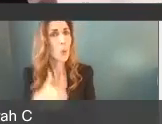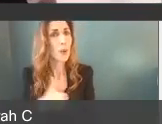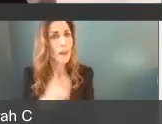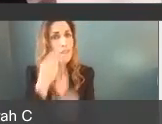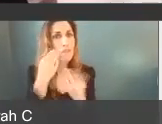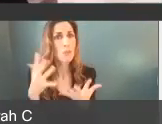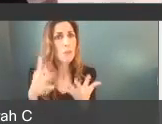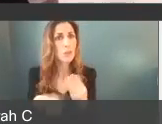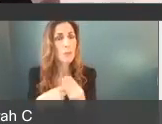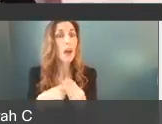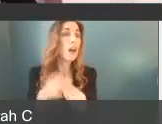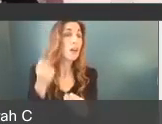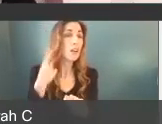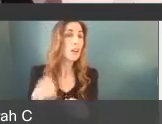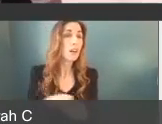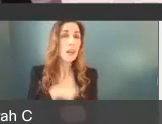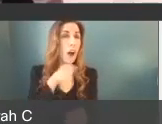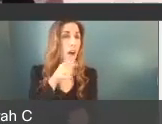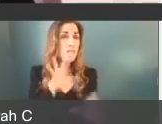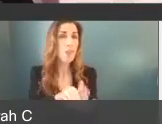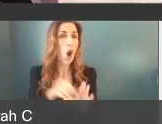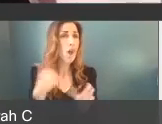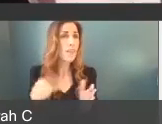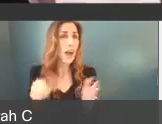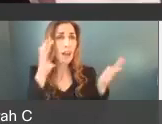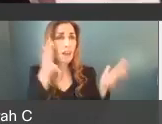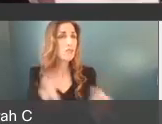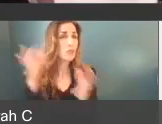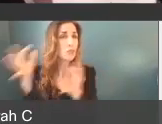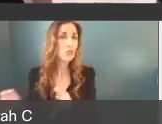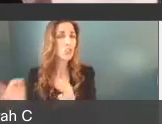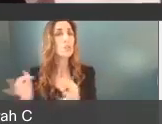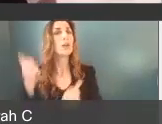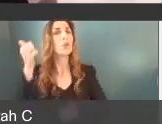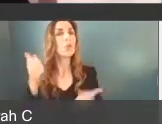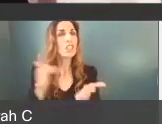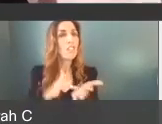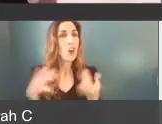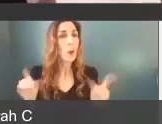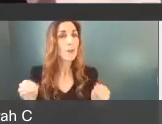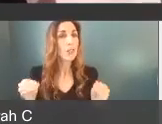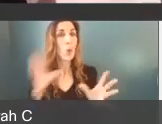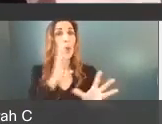not involved in any of those decisions, is which pharmacies are getting vaccine.